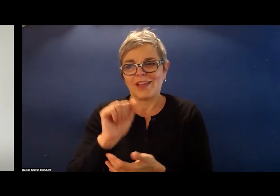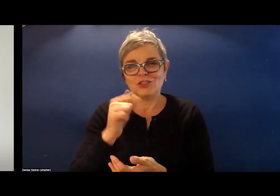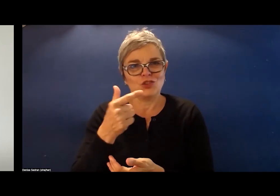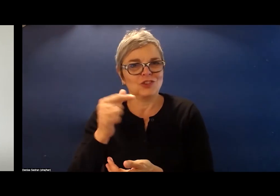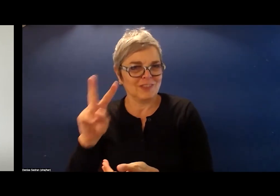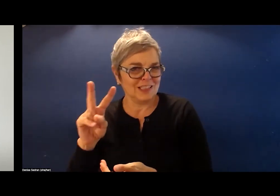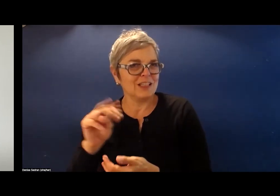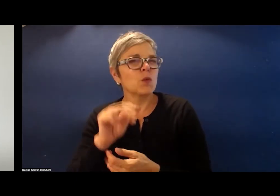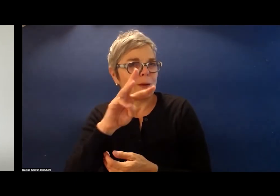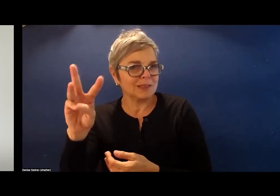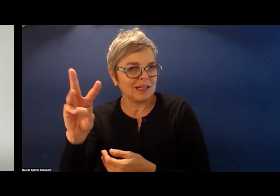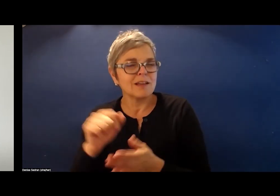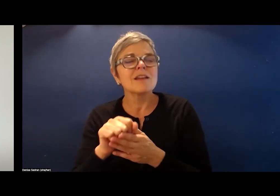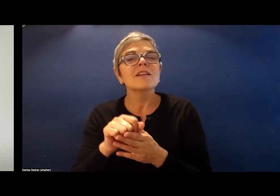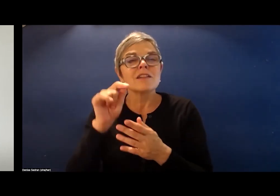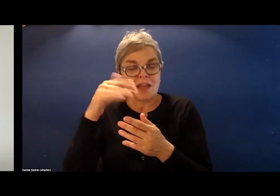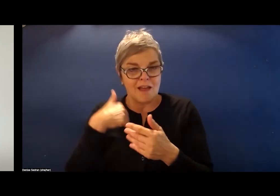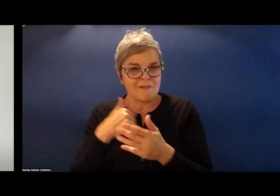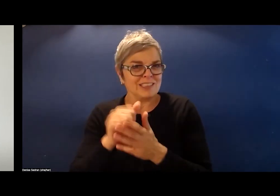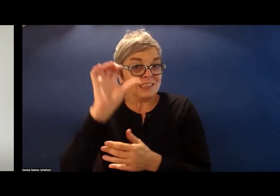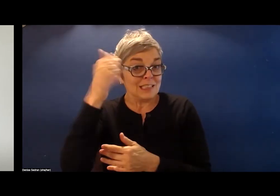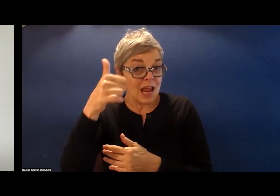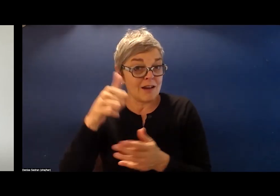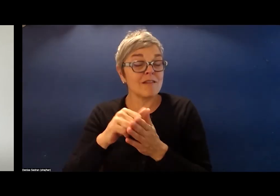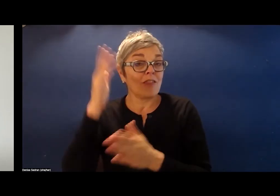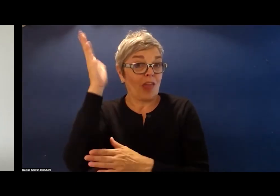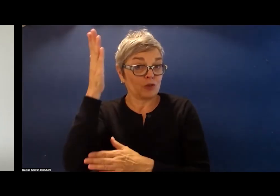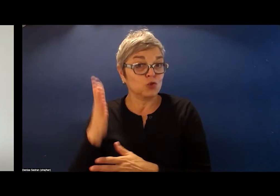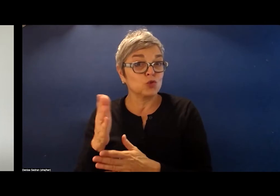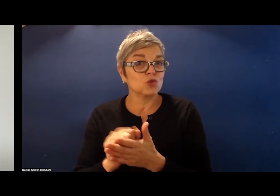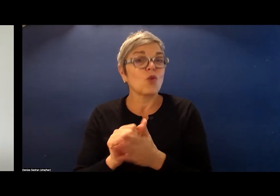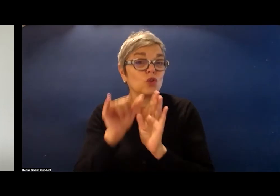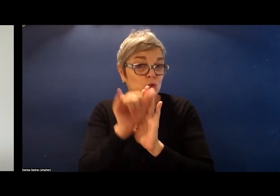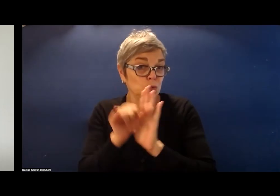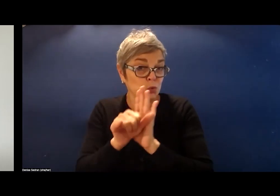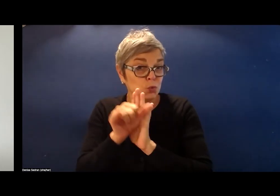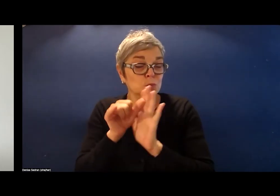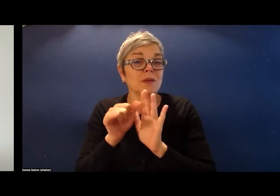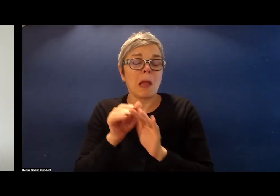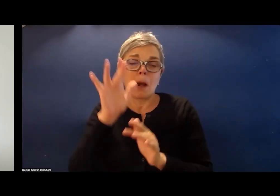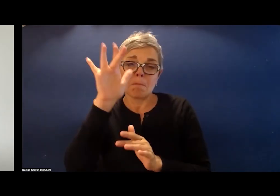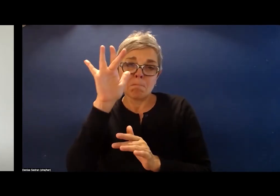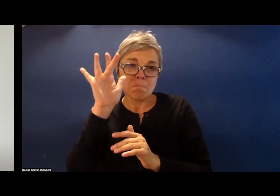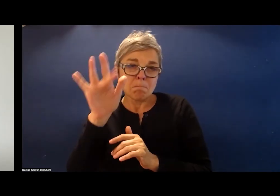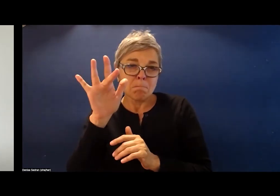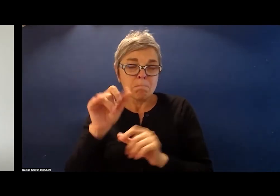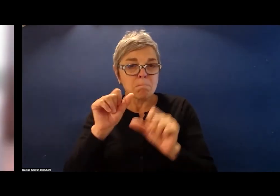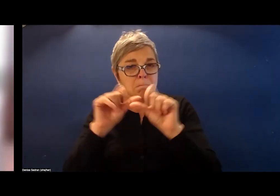that are hosted on the gallery YouTube channel and engage in a little bit of choose your own adventure.